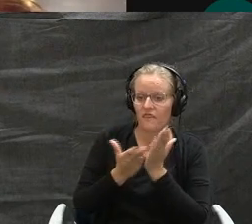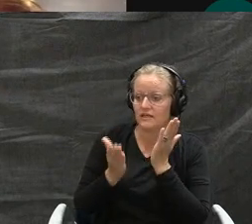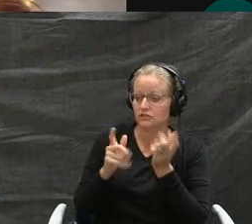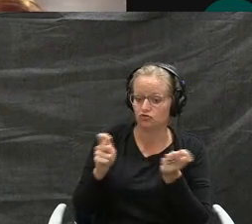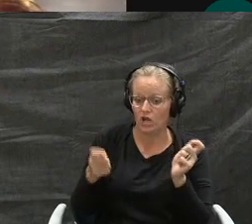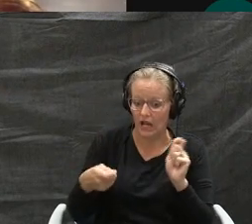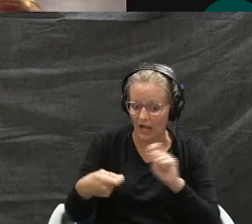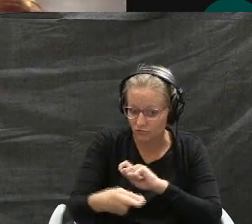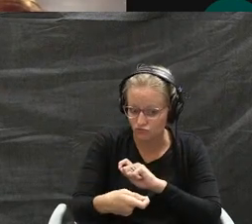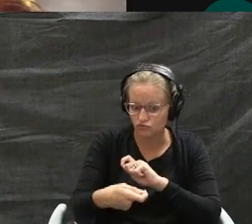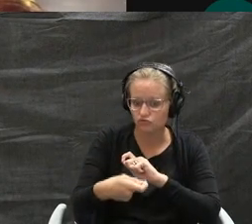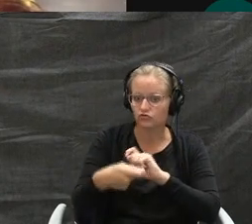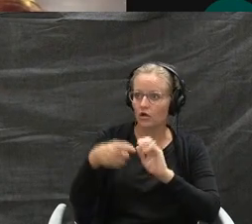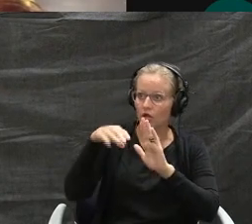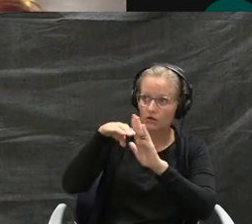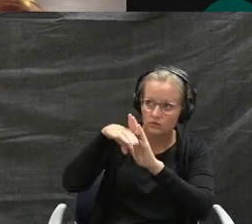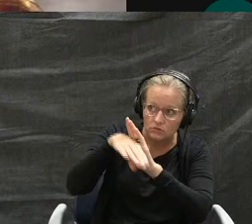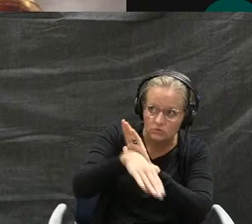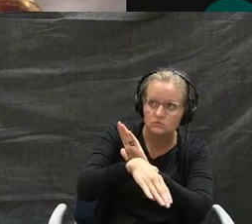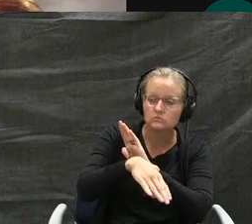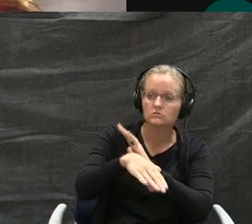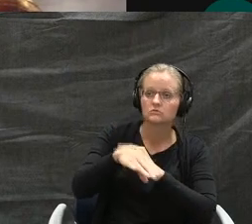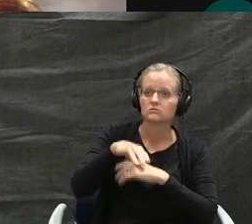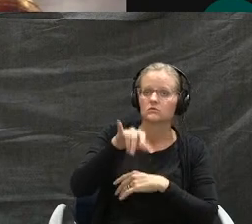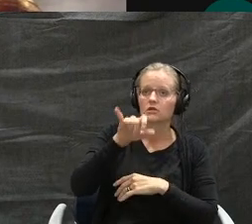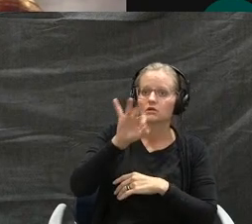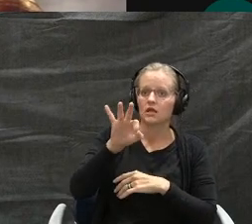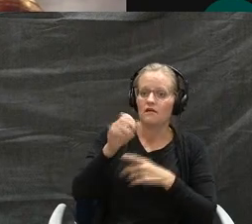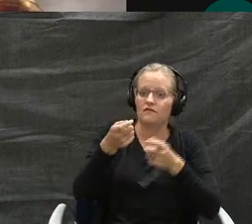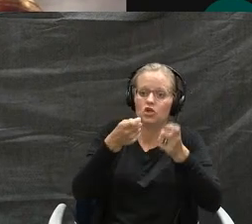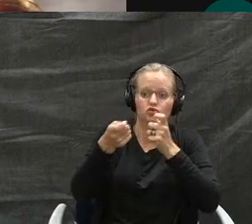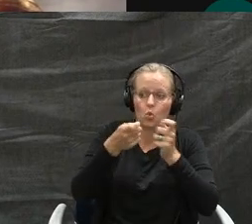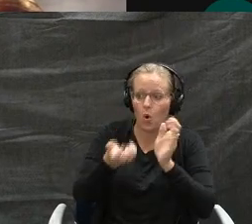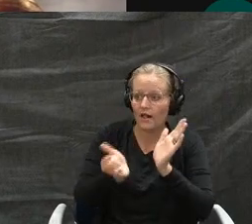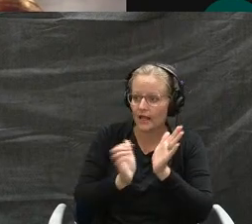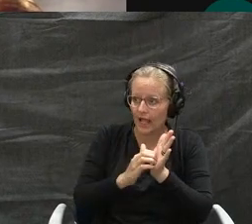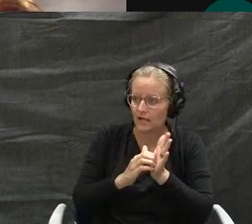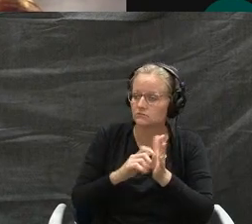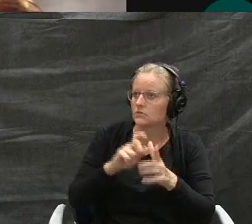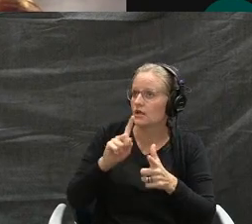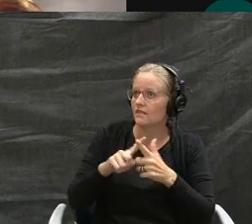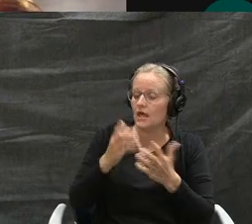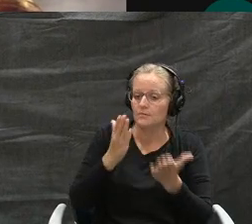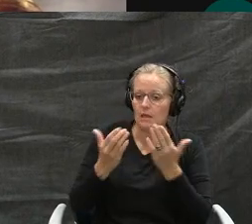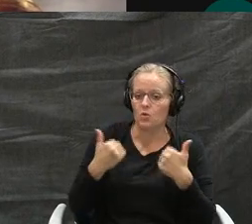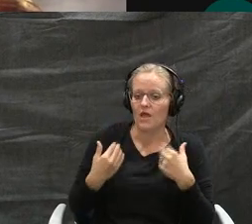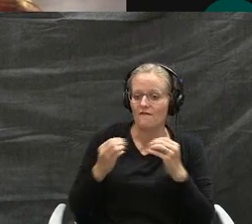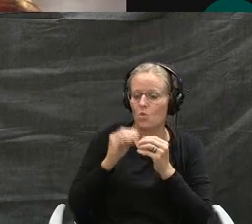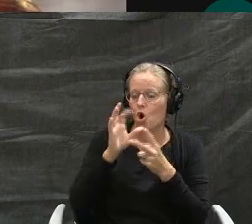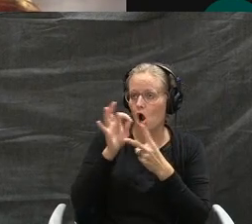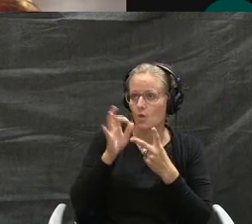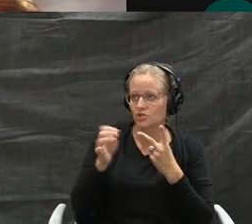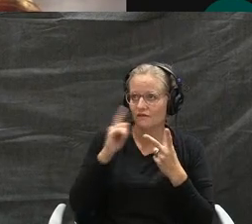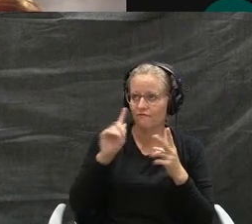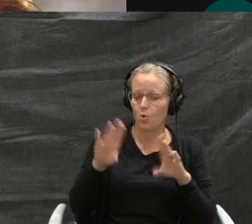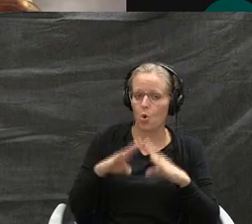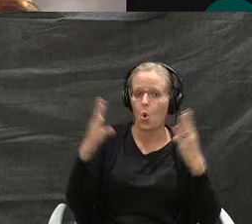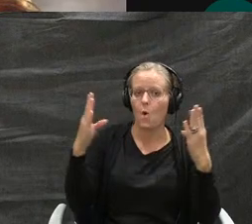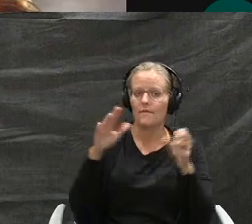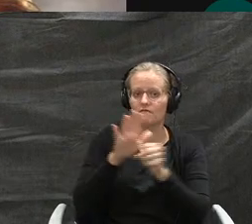things. If they were, you know things got under control and it was for a period of time that would have more optionality to